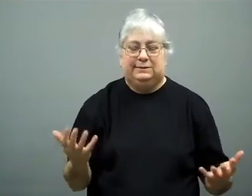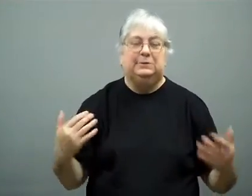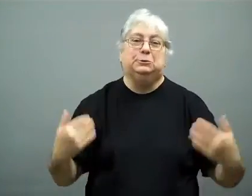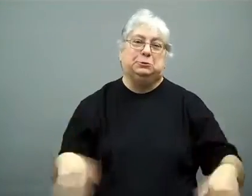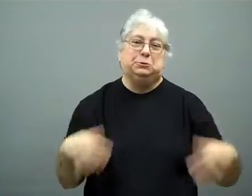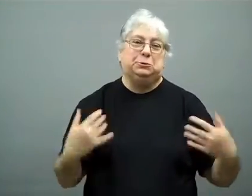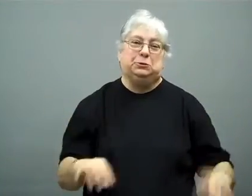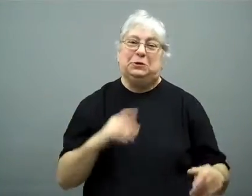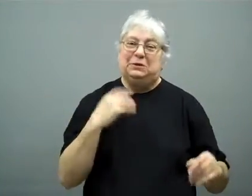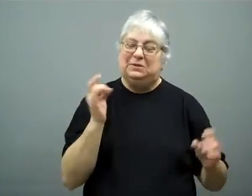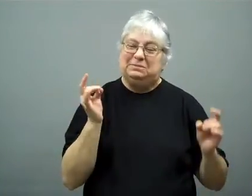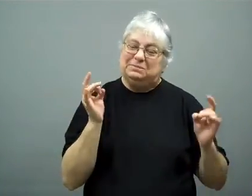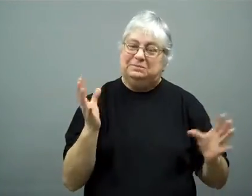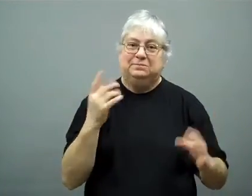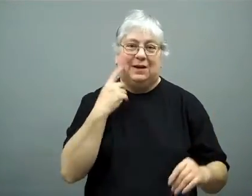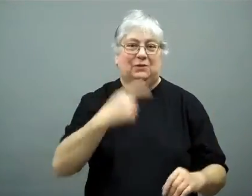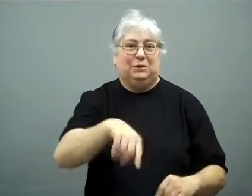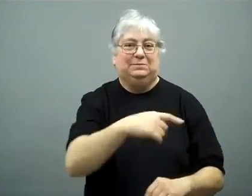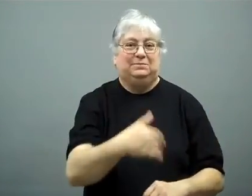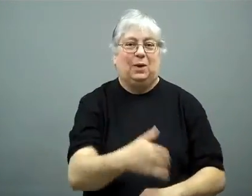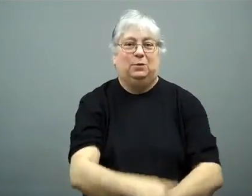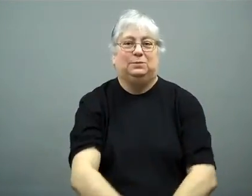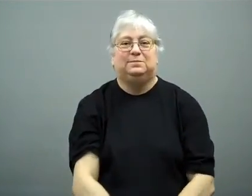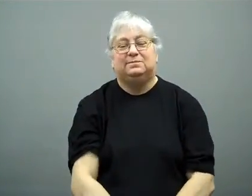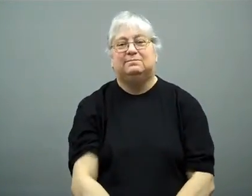That's really rough for them.